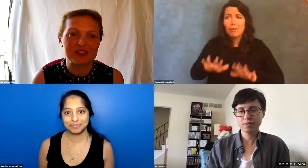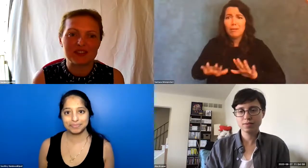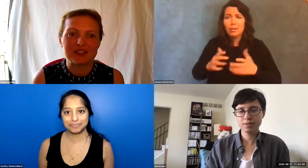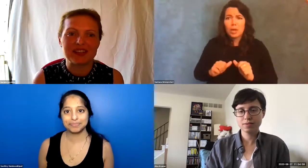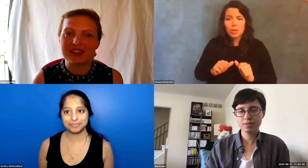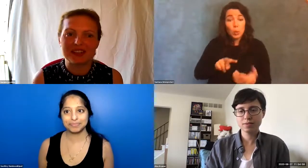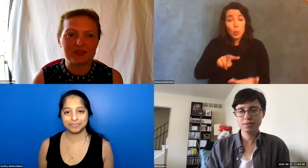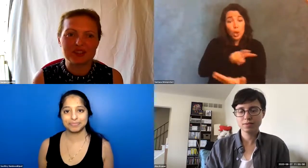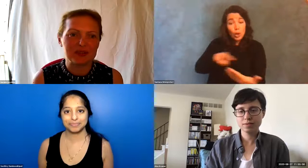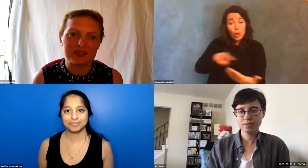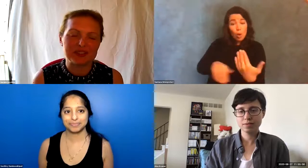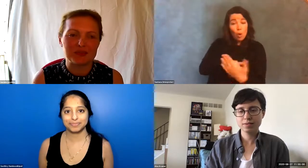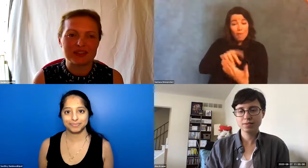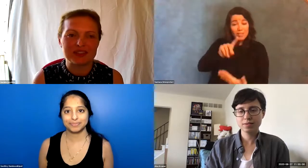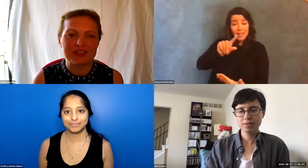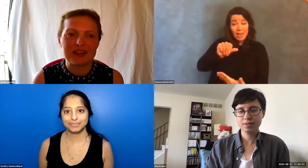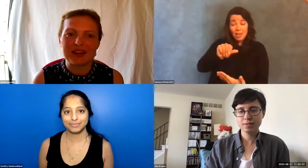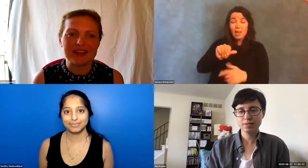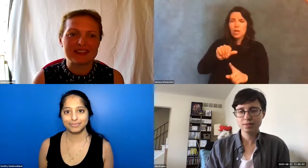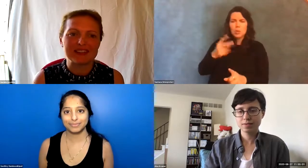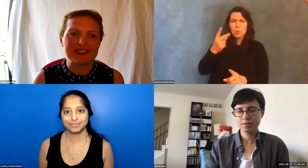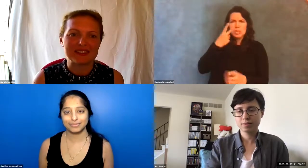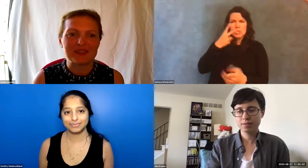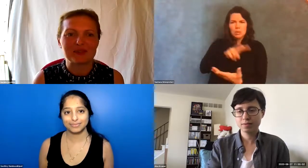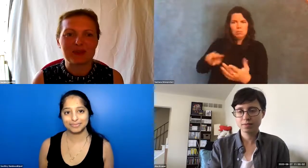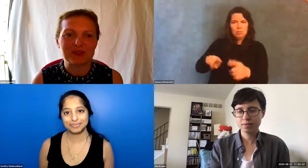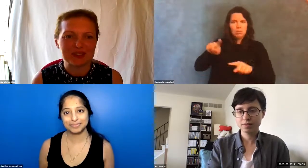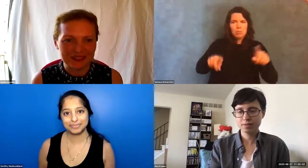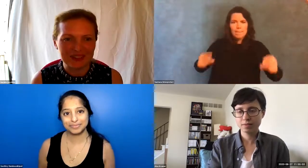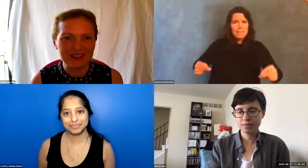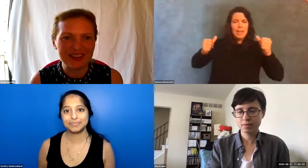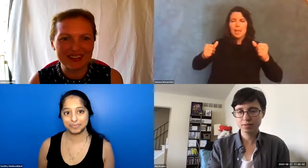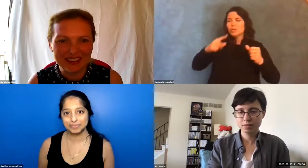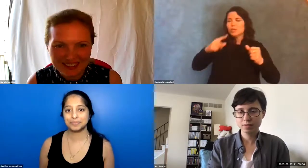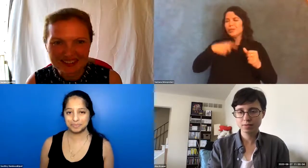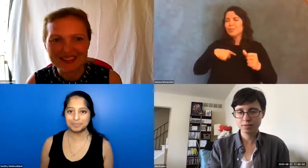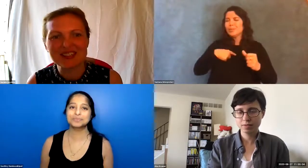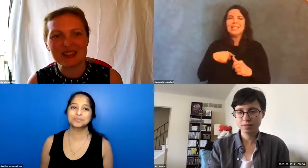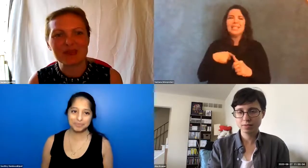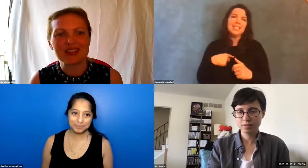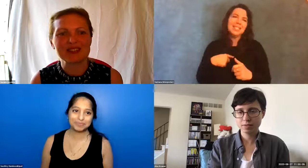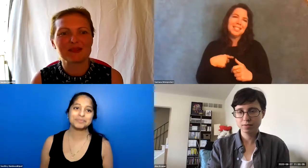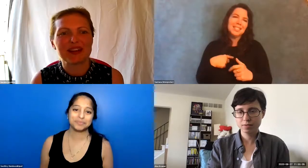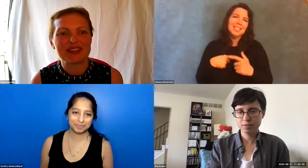data-driven you see all this immediately. So for me it was kind of -- a big surprise